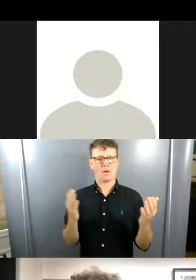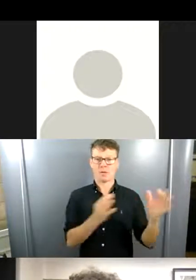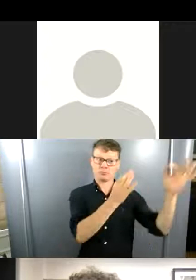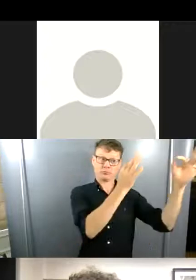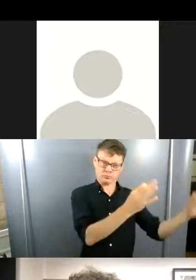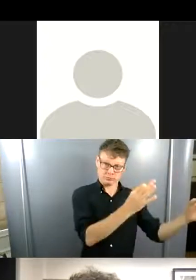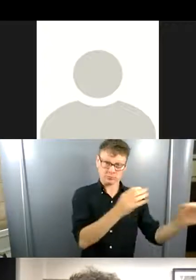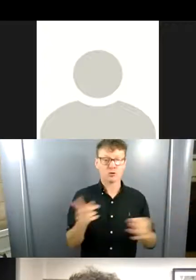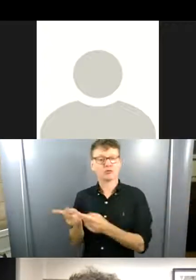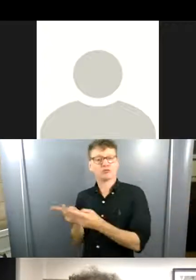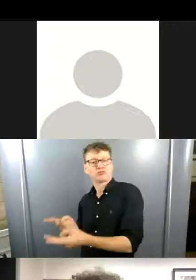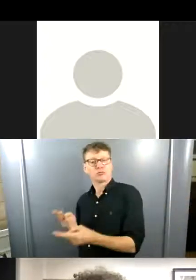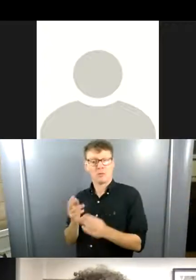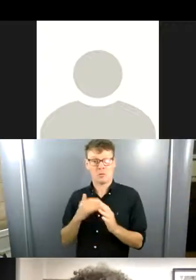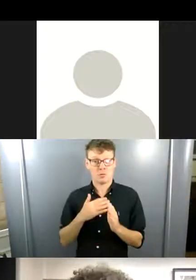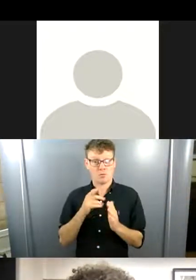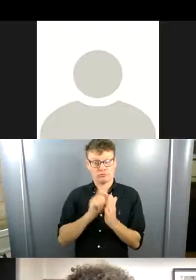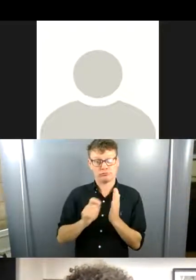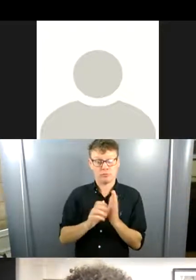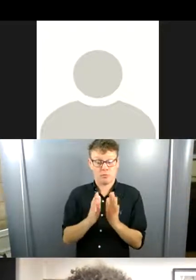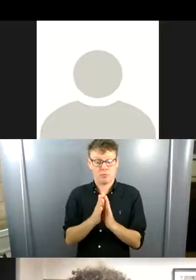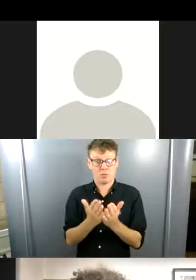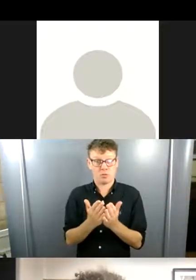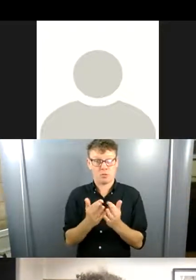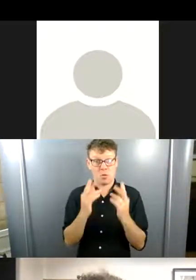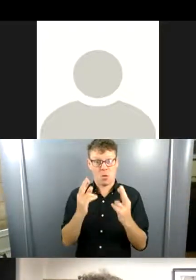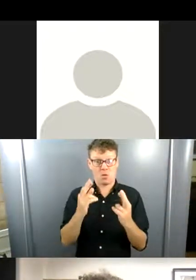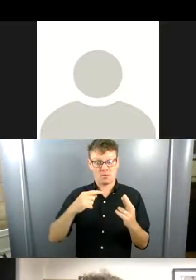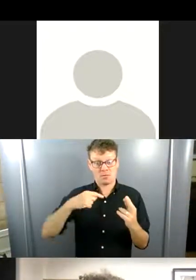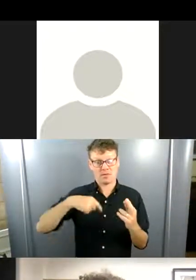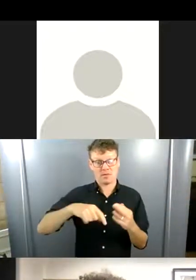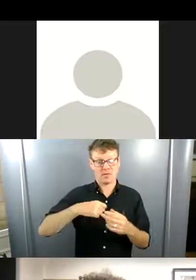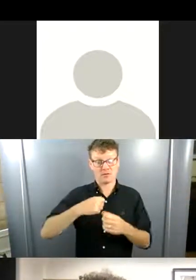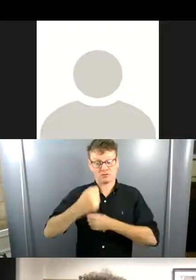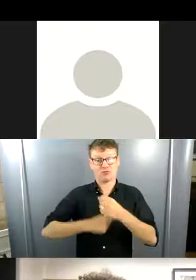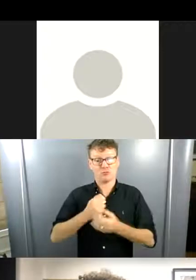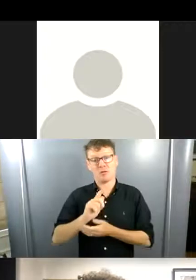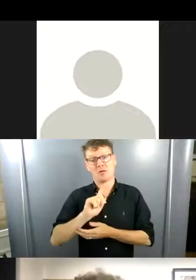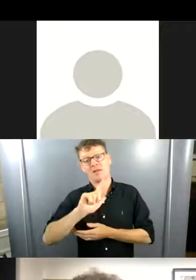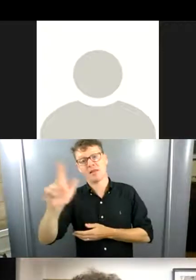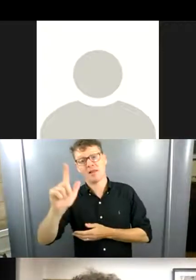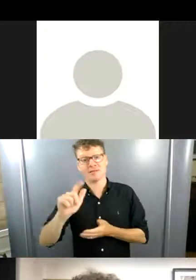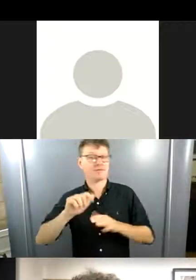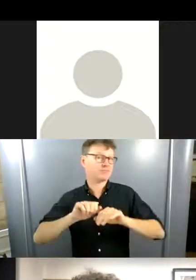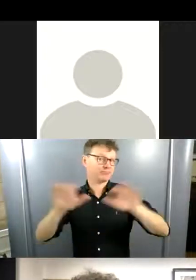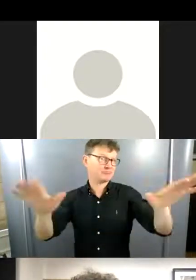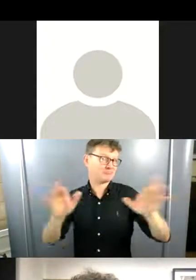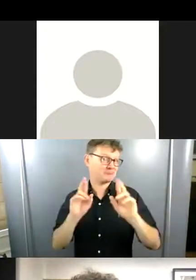on which I hope will come out late next year and I think it shows that the receptive multilingual